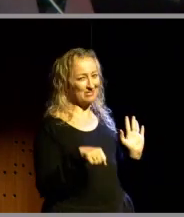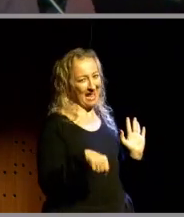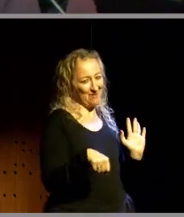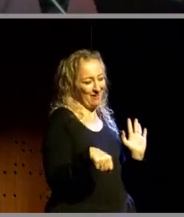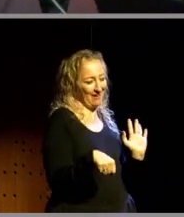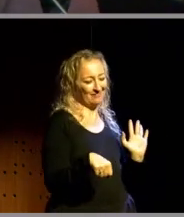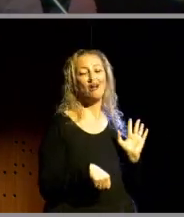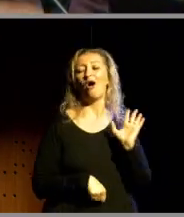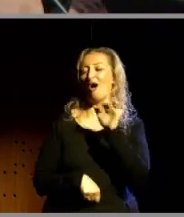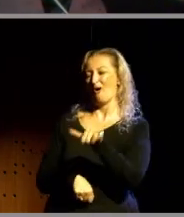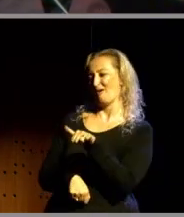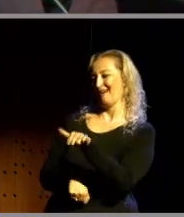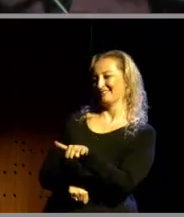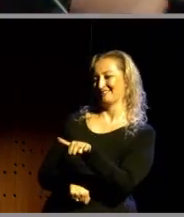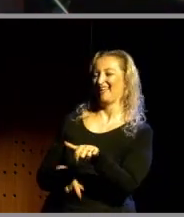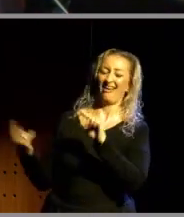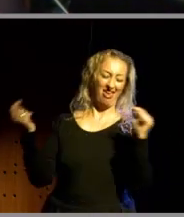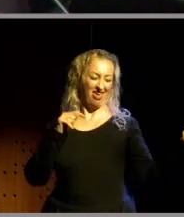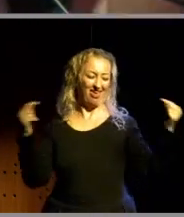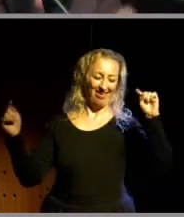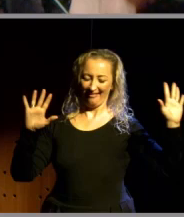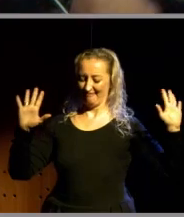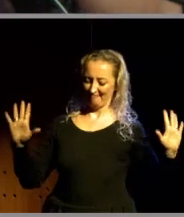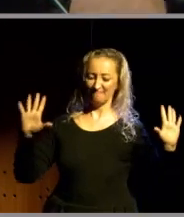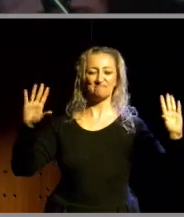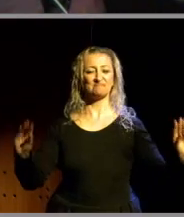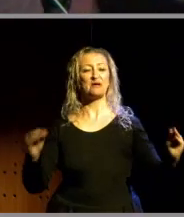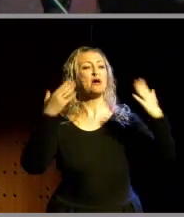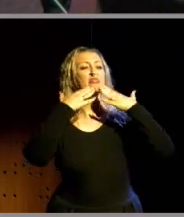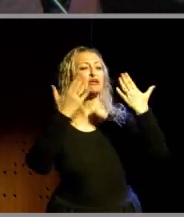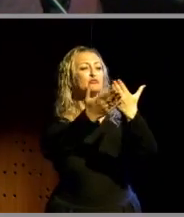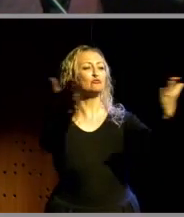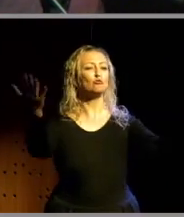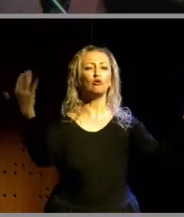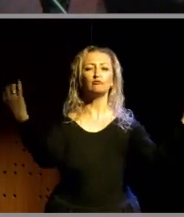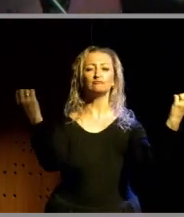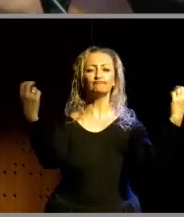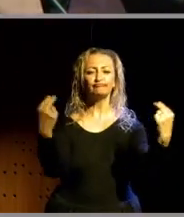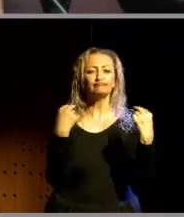Well, alright, we've got to stop this banter. Hey, big thank you for joining us here tonight. I know, you know, taking the time